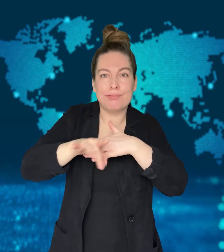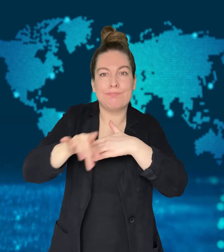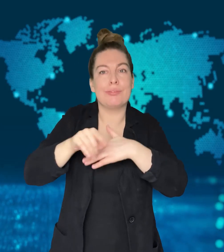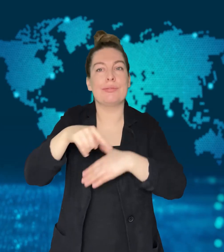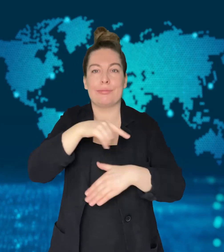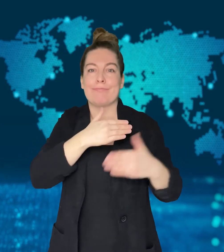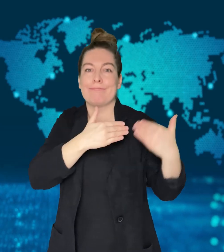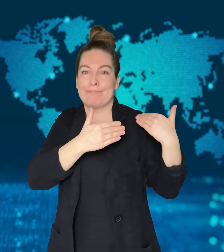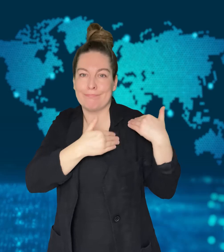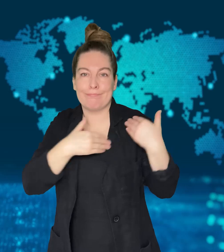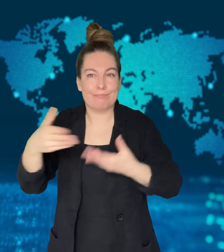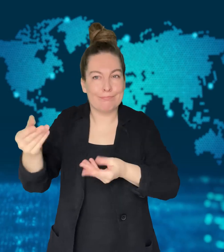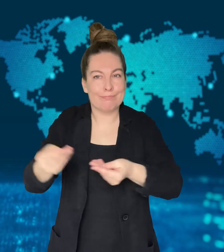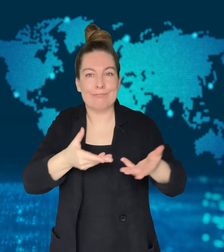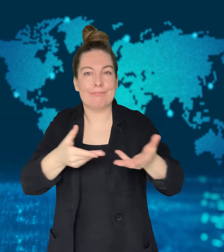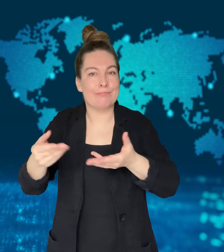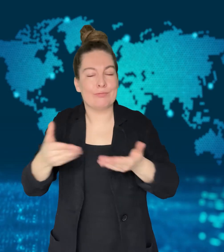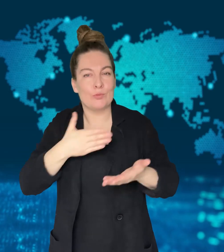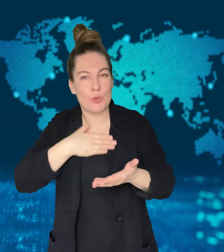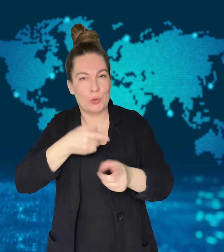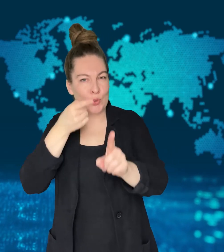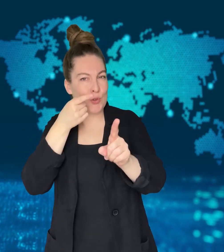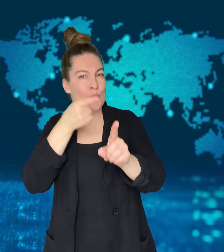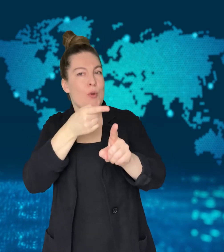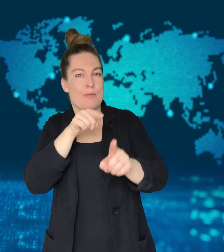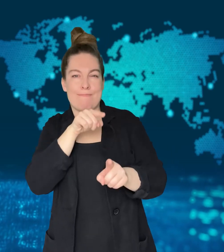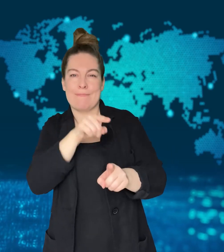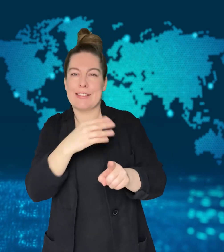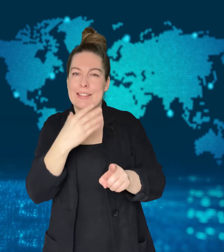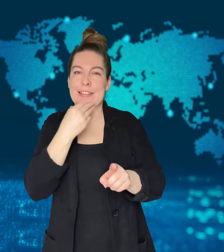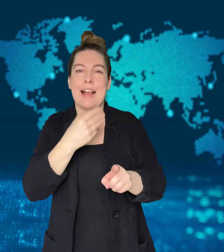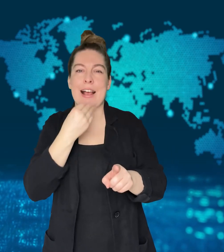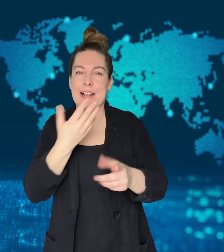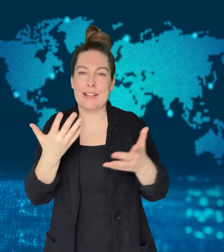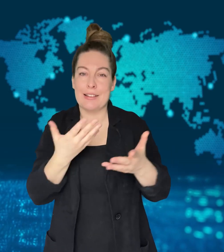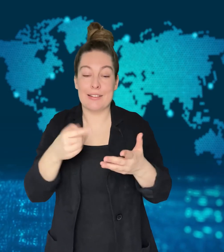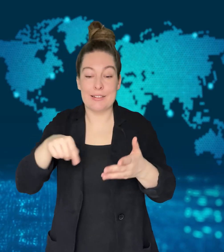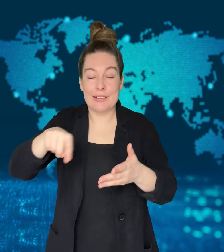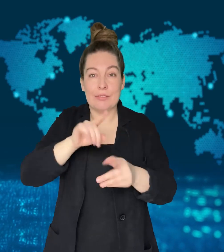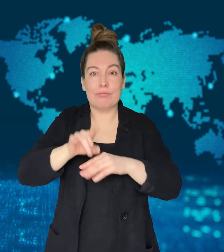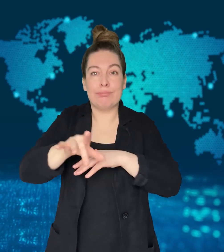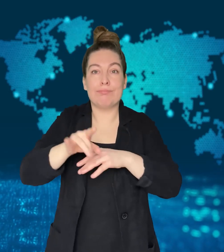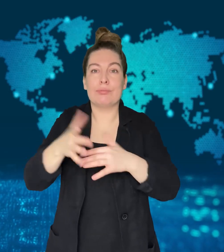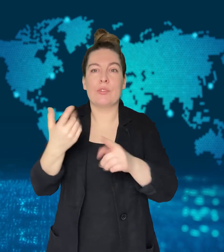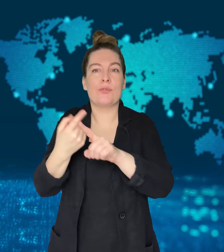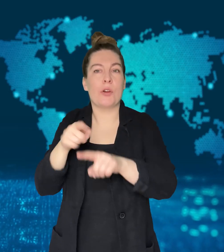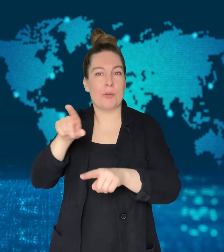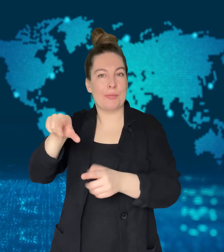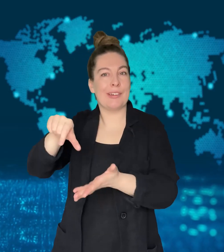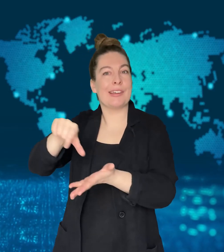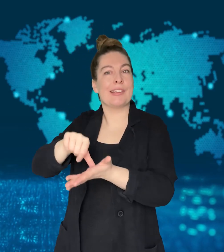was paraded along with Safieddine's casket. During the parade, portions of